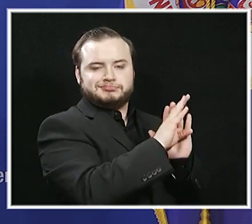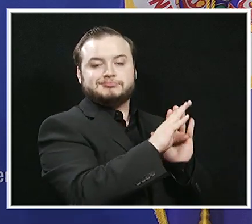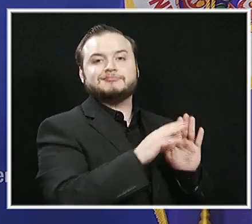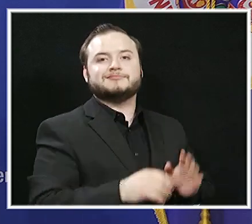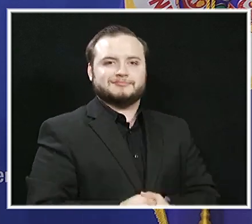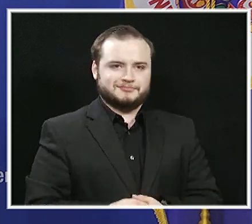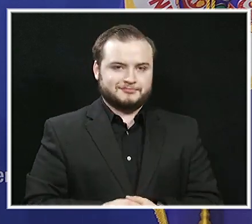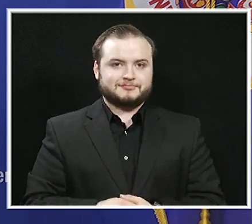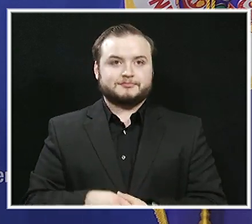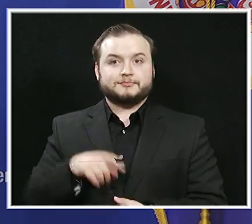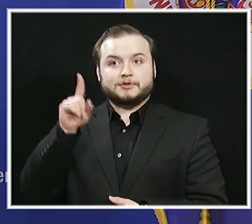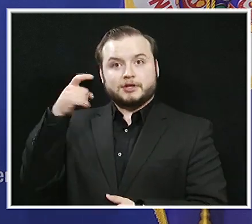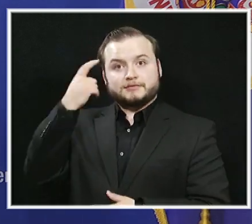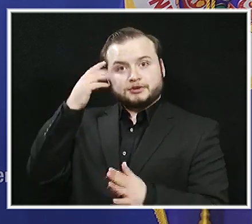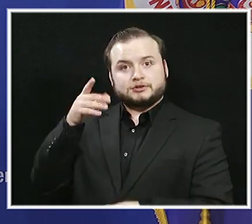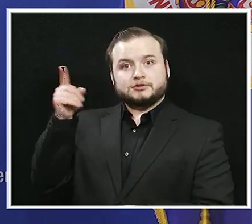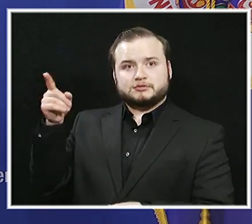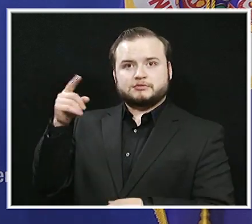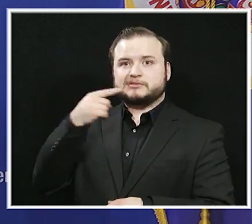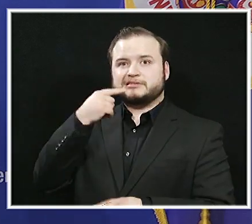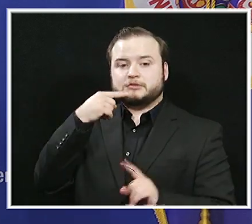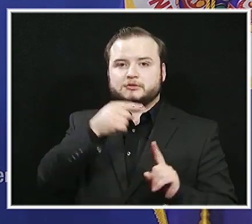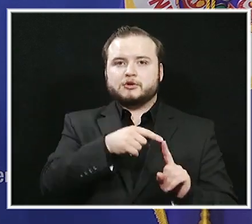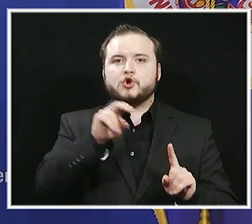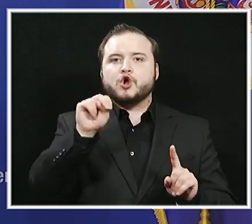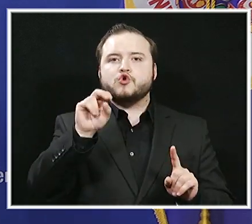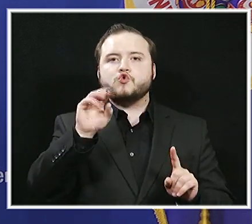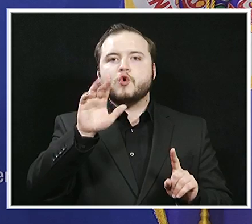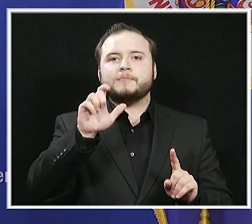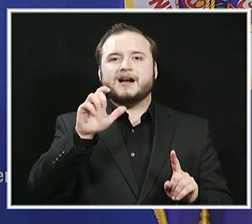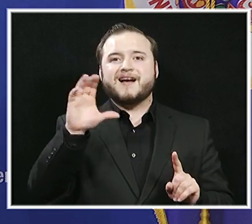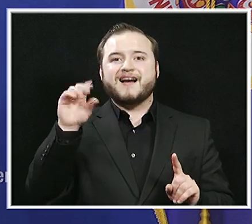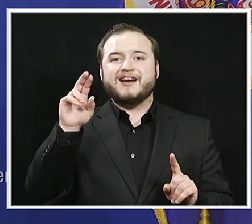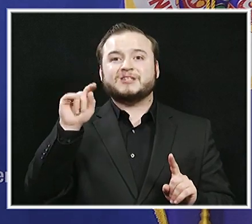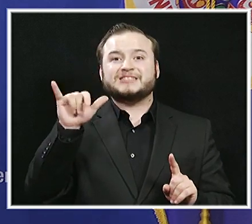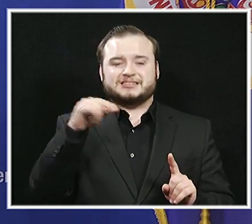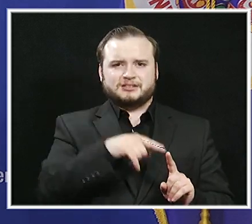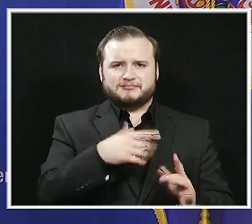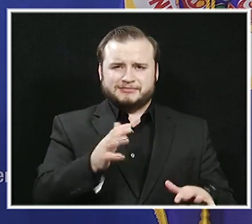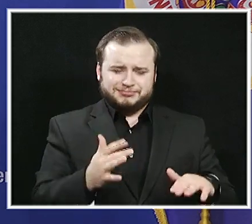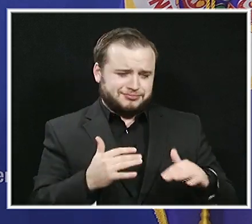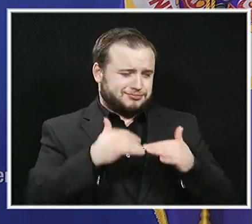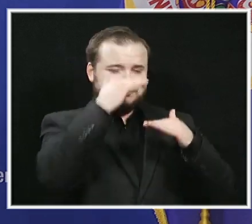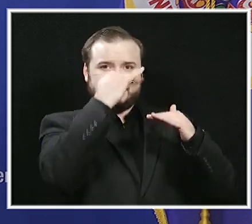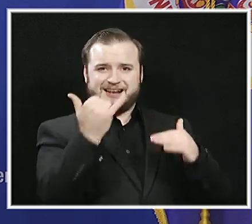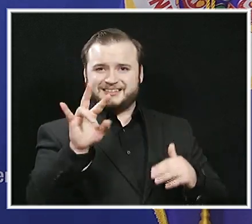we're experiencing some of the potential for really rapid growth in certain geographies and certain settings. And the governor mentioned in